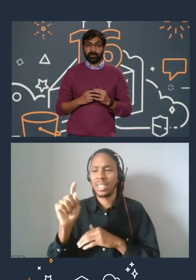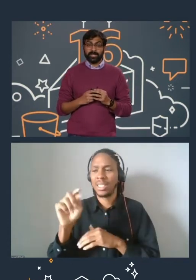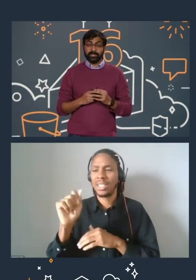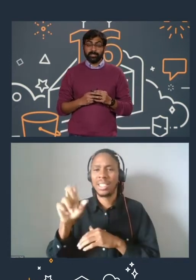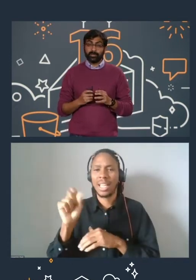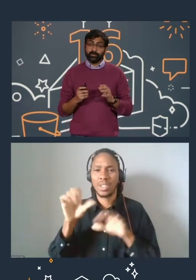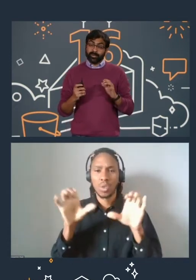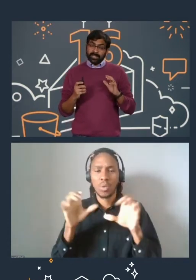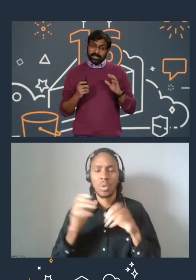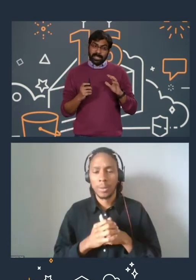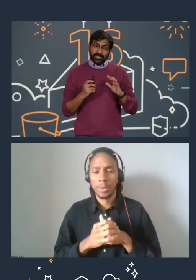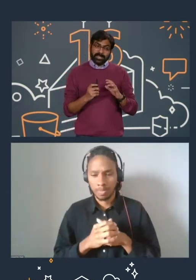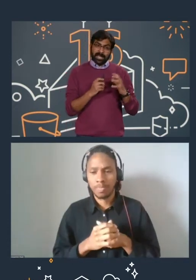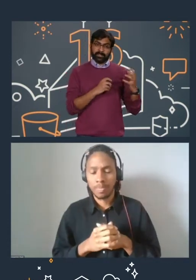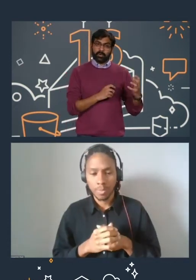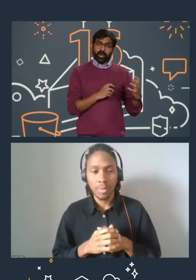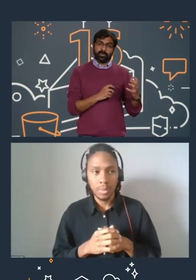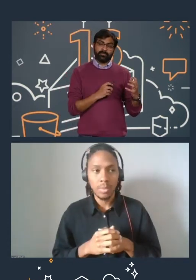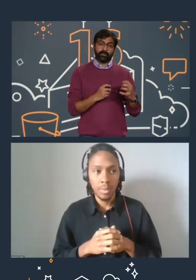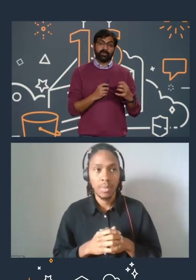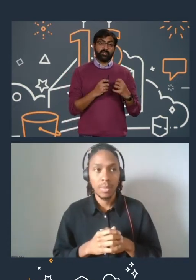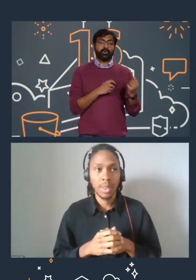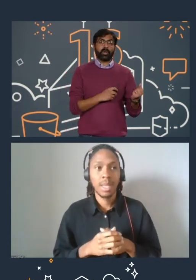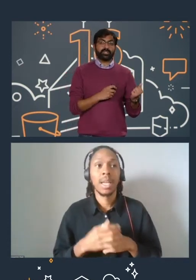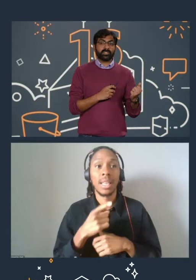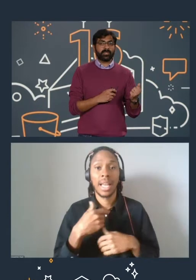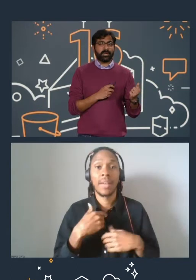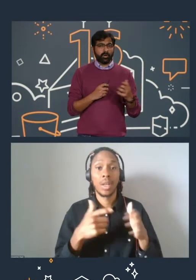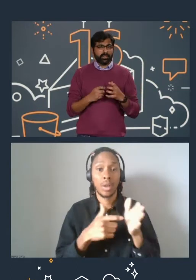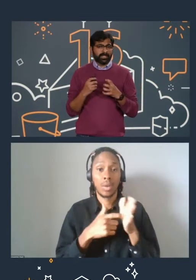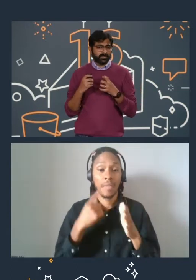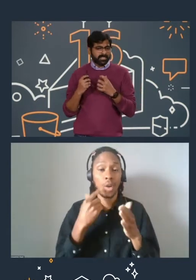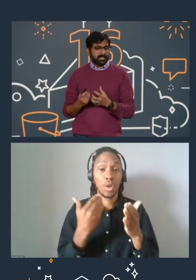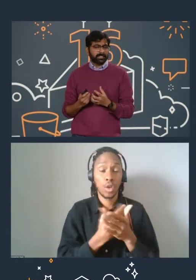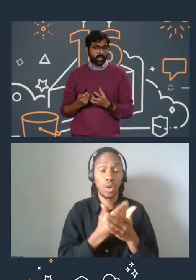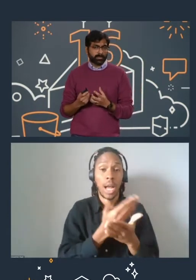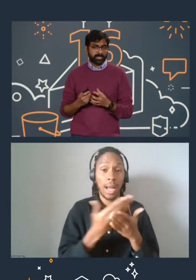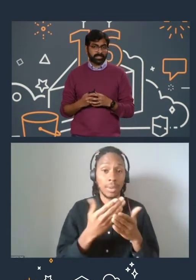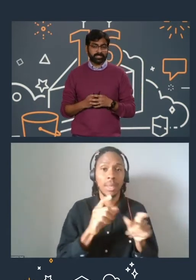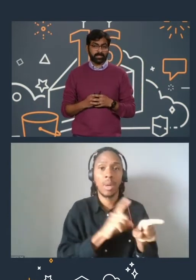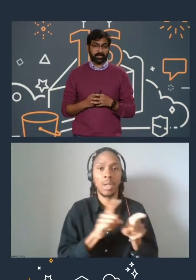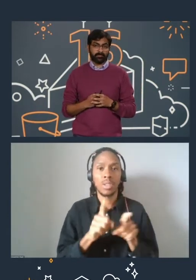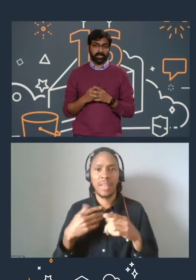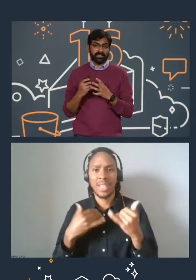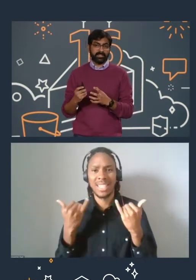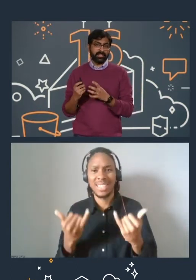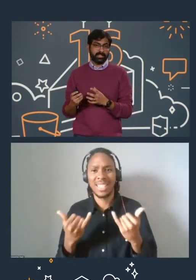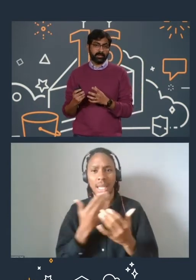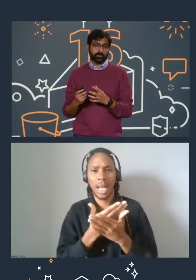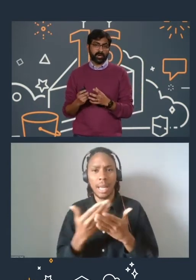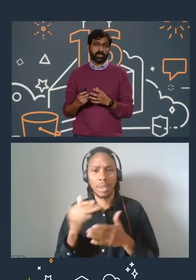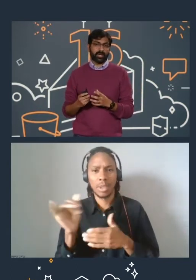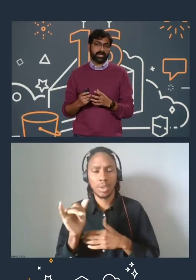All right, so they had the requirement for new objects, but they also had some existing objects in their primary bucket.